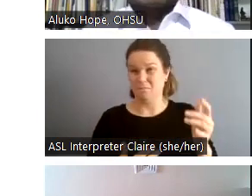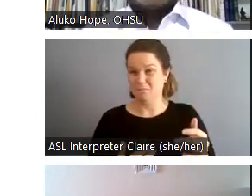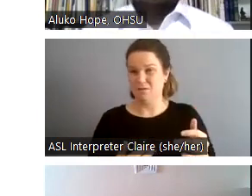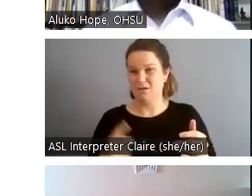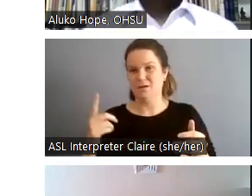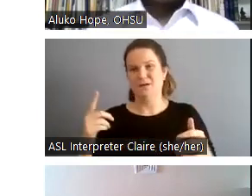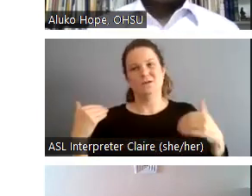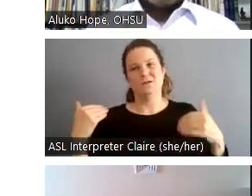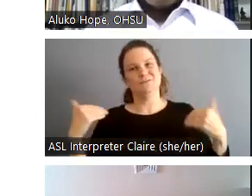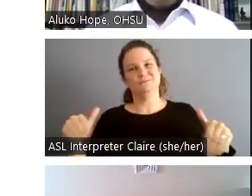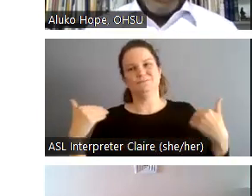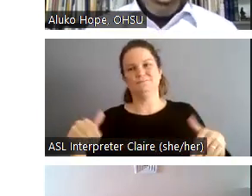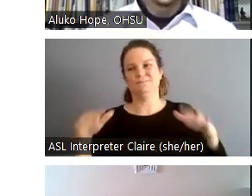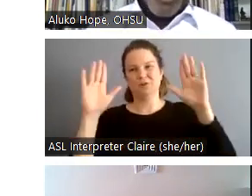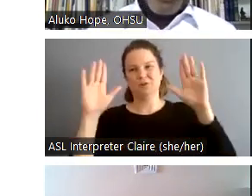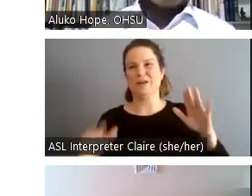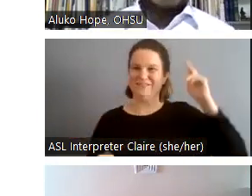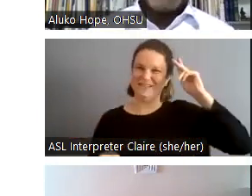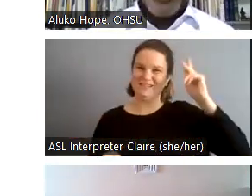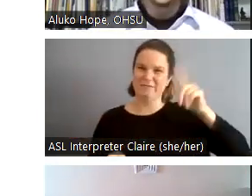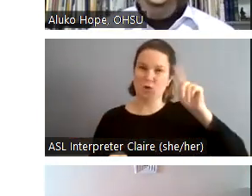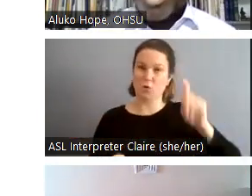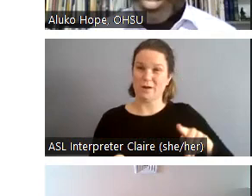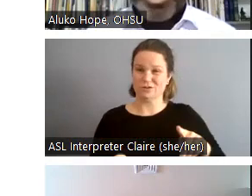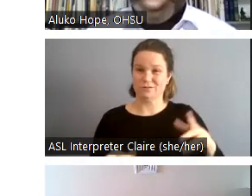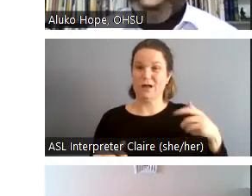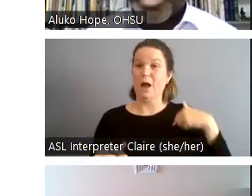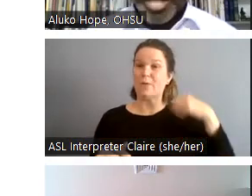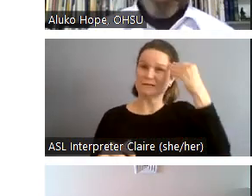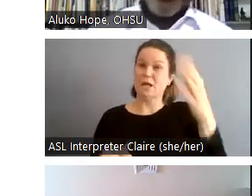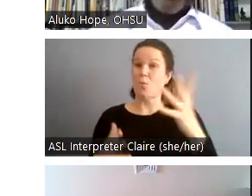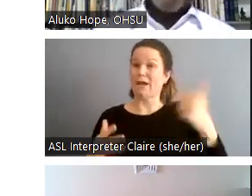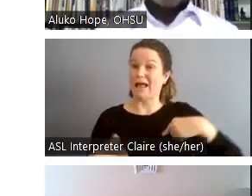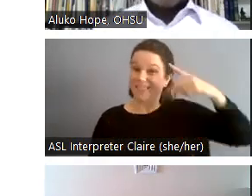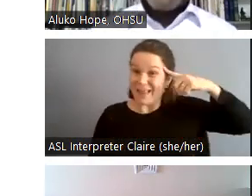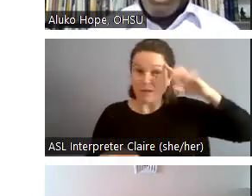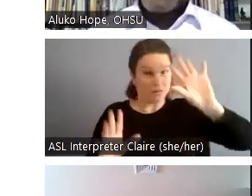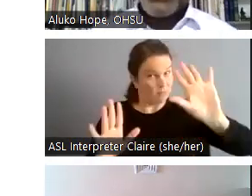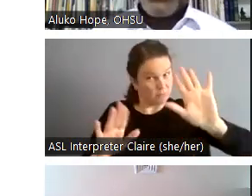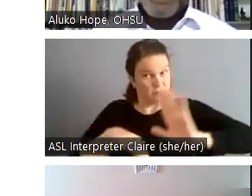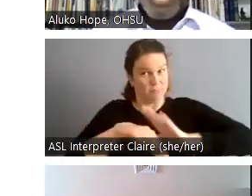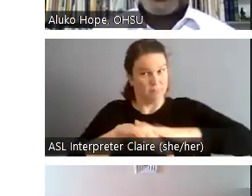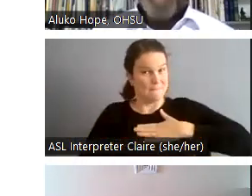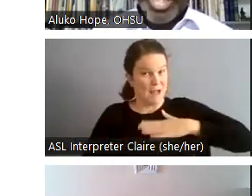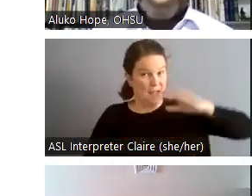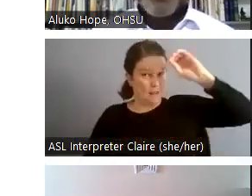That's such a great philosophical question. And I'll tell you what I think, and this is a complete opinion,